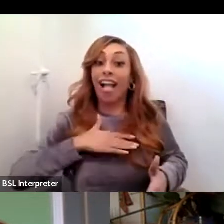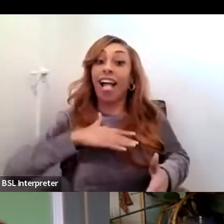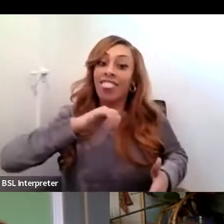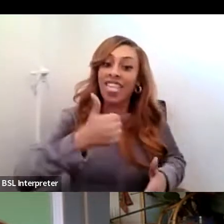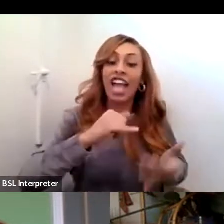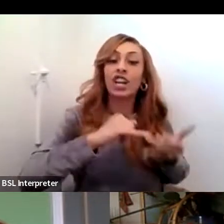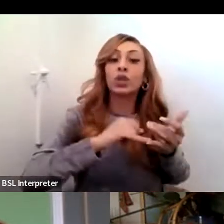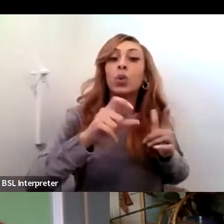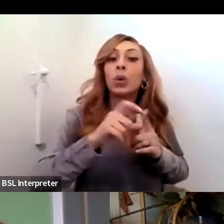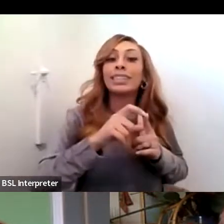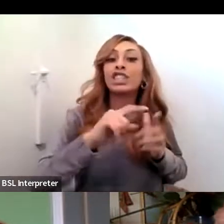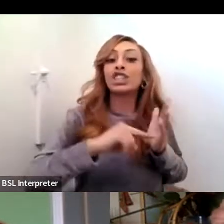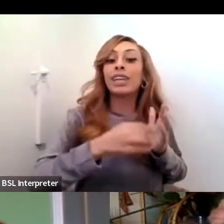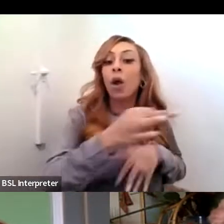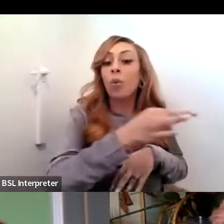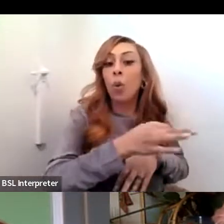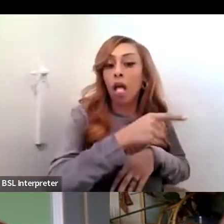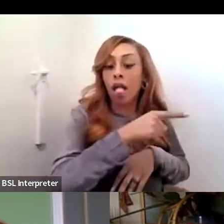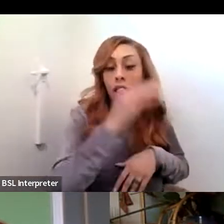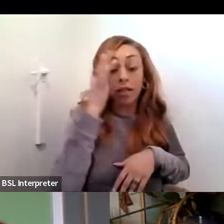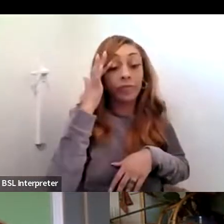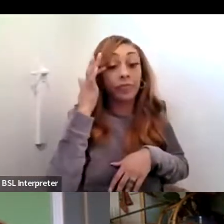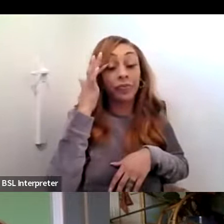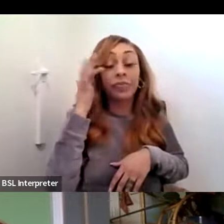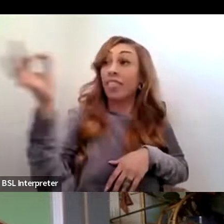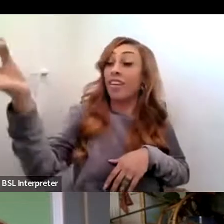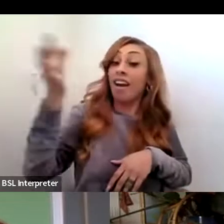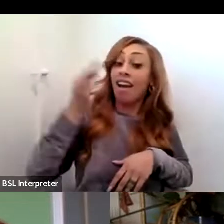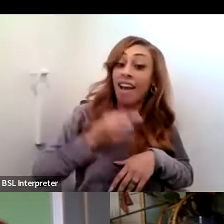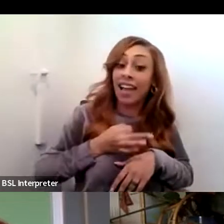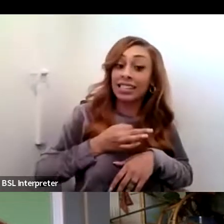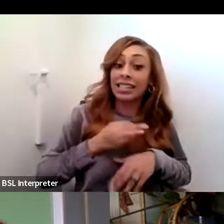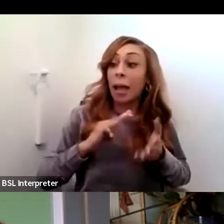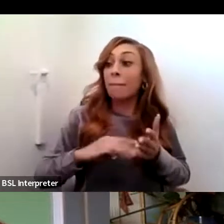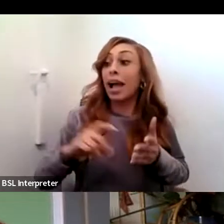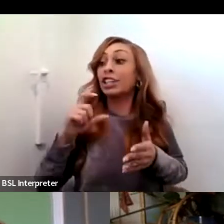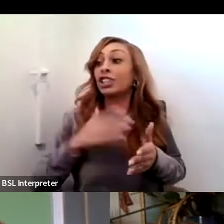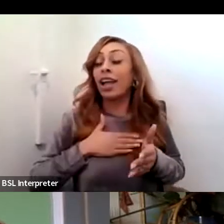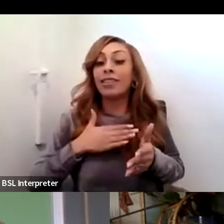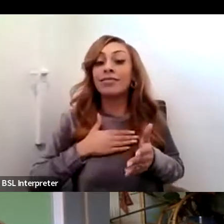by Manchester International Festival to make a digital version of it.